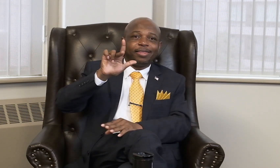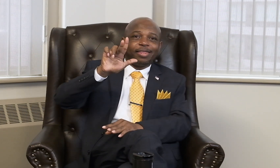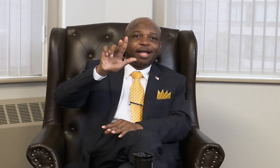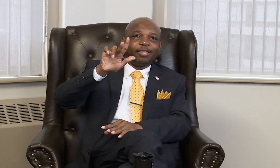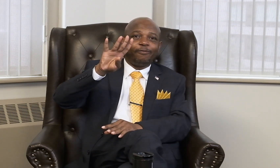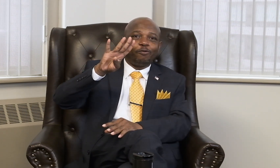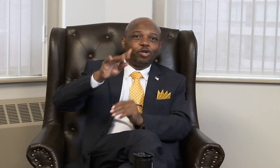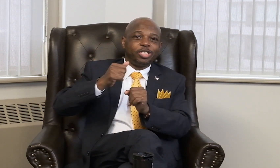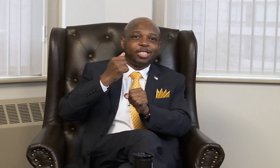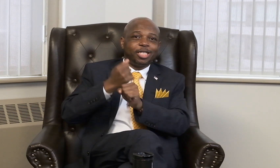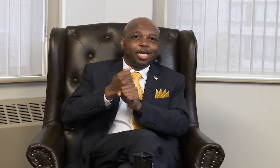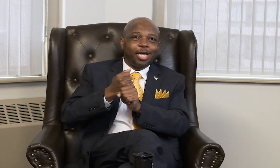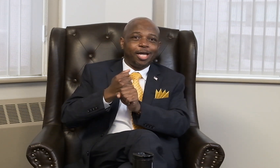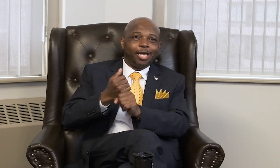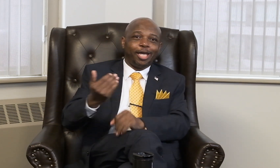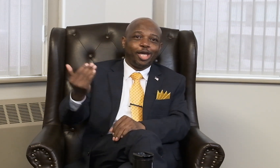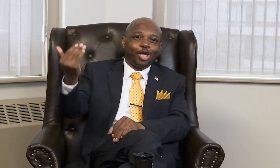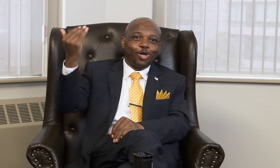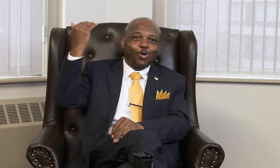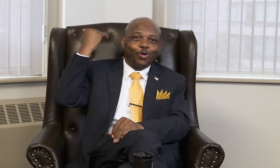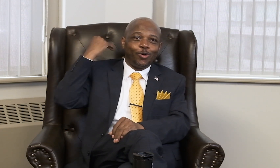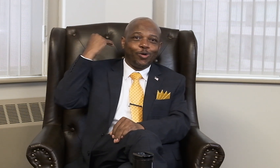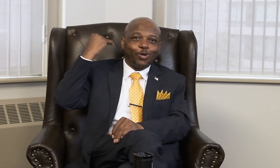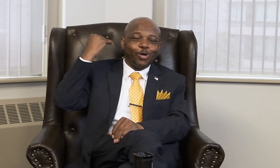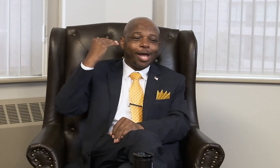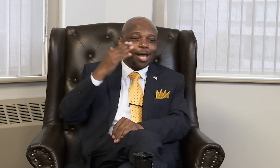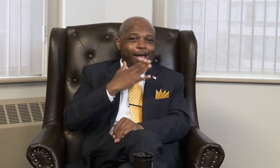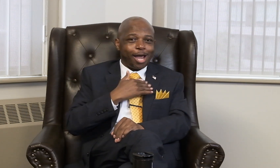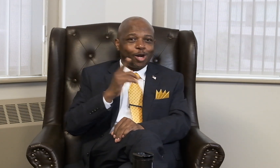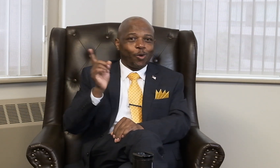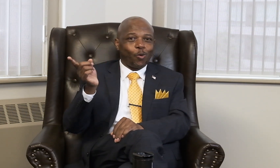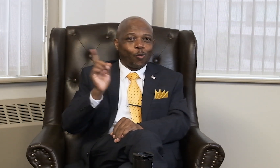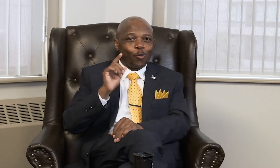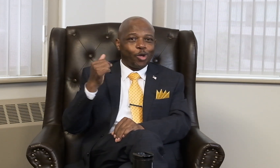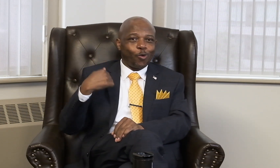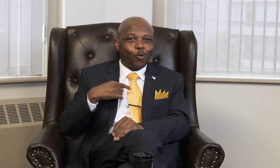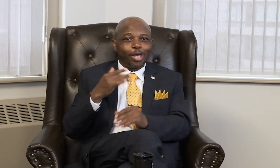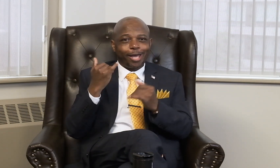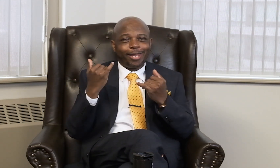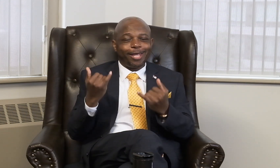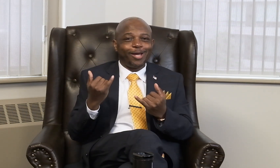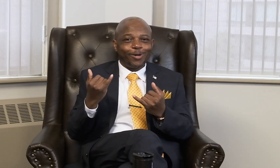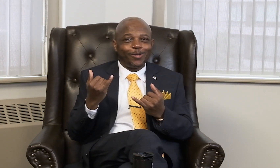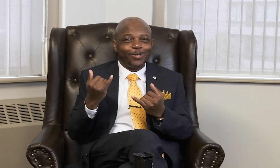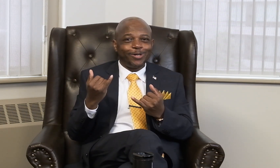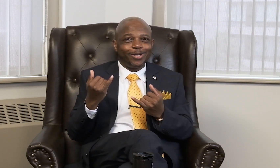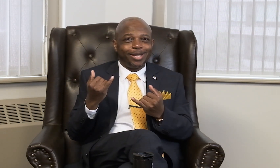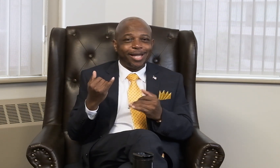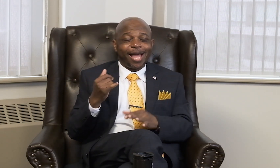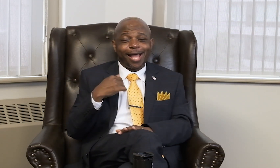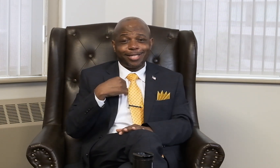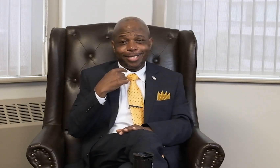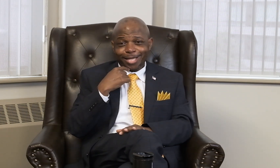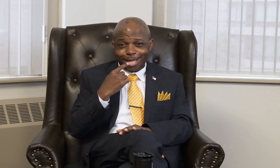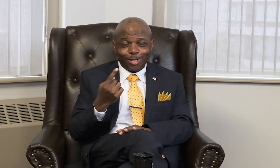Taking a mindful journey back, looking back 34 years ago in comparison to where we are today,